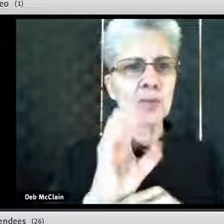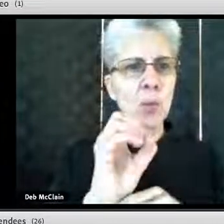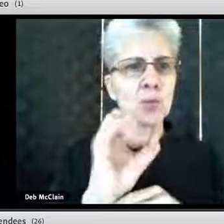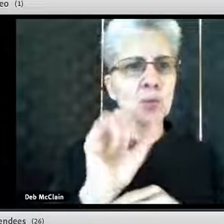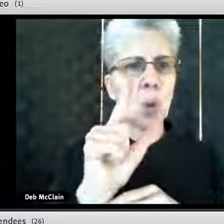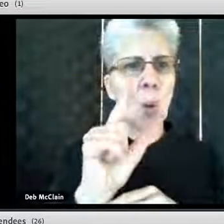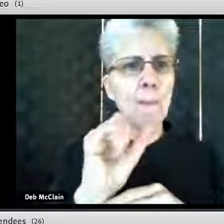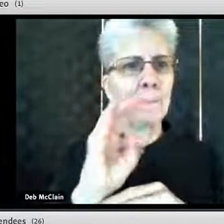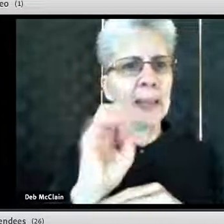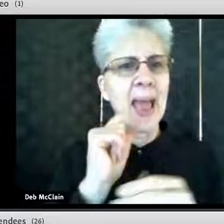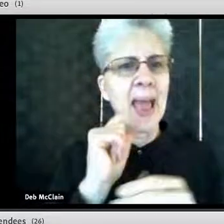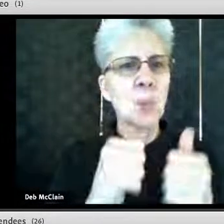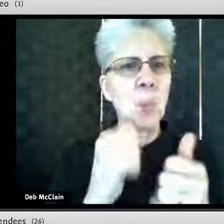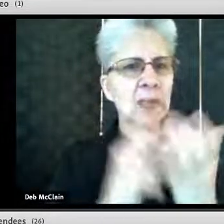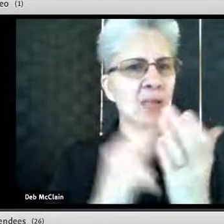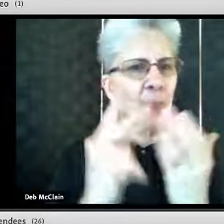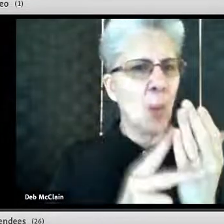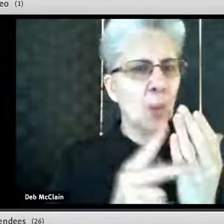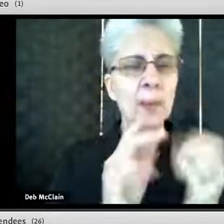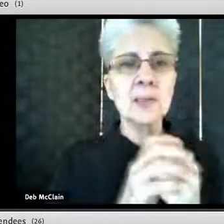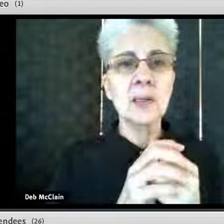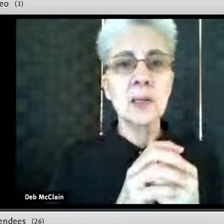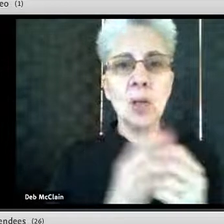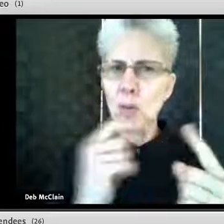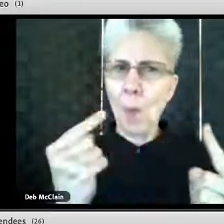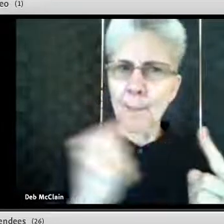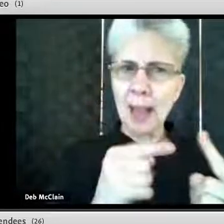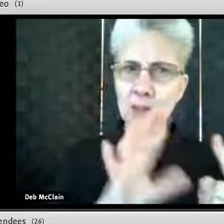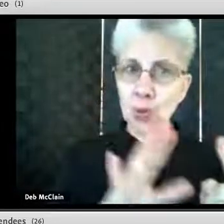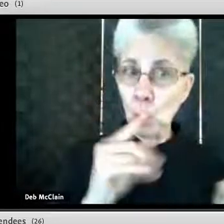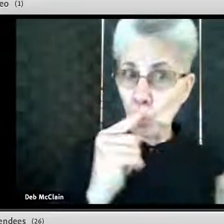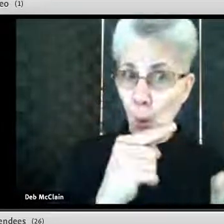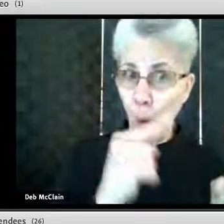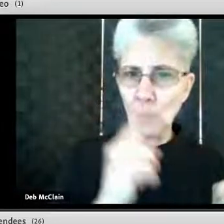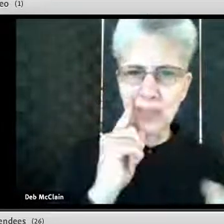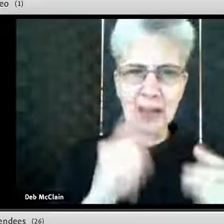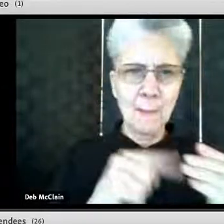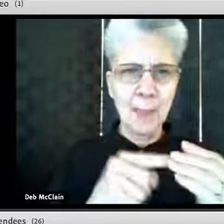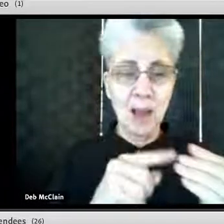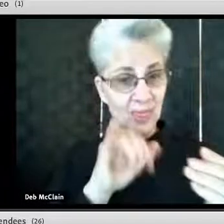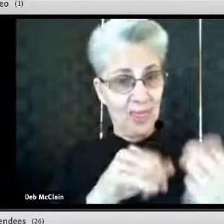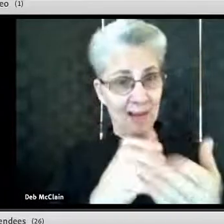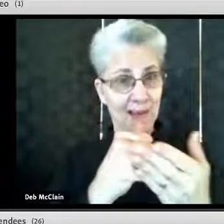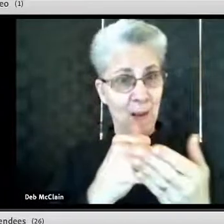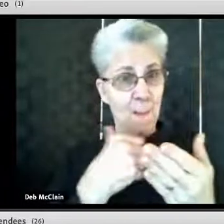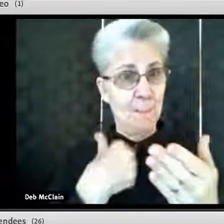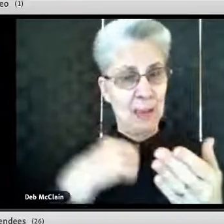and what you're posting, you need to go back to his goal and think about is this helping me in some way